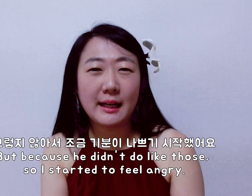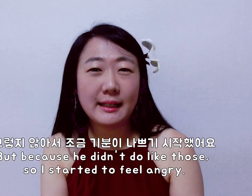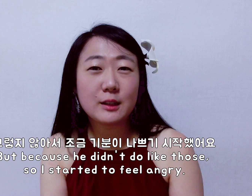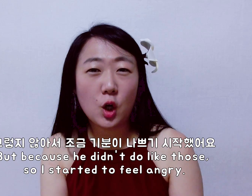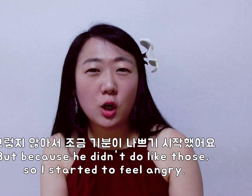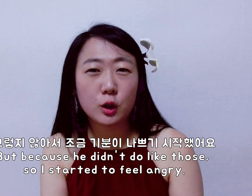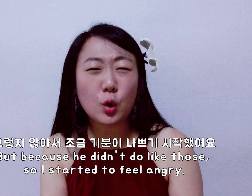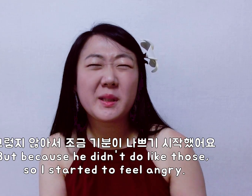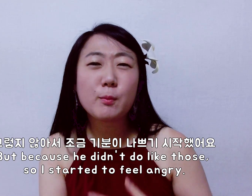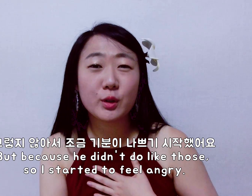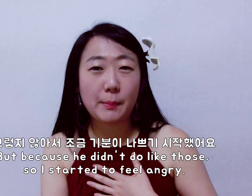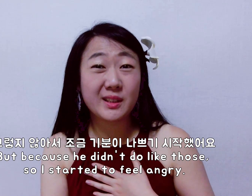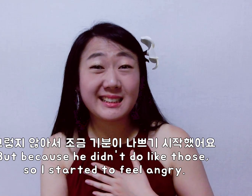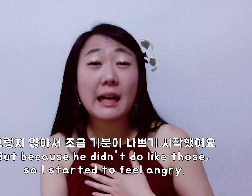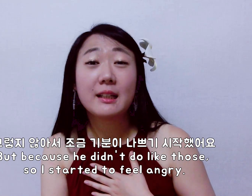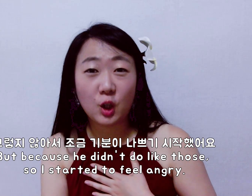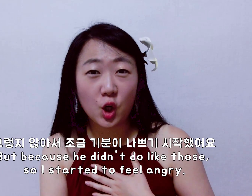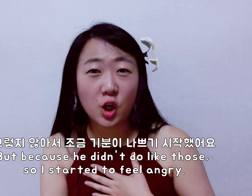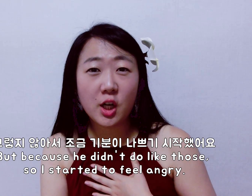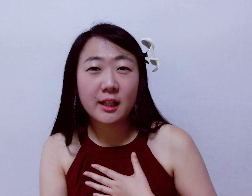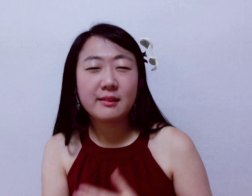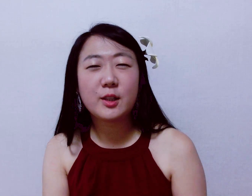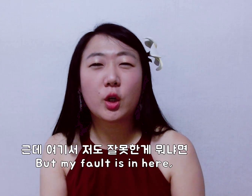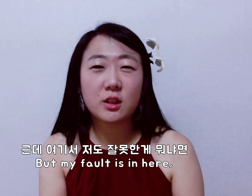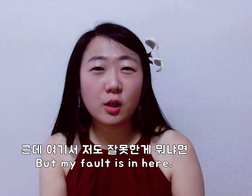않아서 조금 기분이 나쁘기 시작 했어요but because he do like those so i started to feel angry.